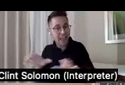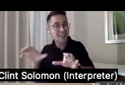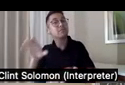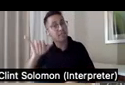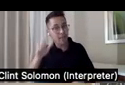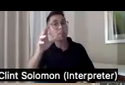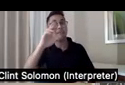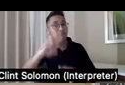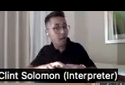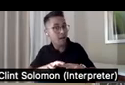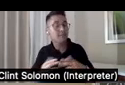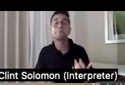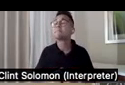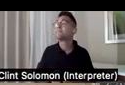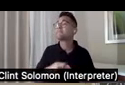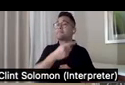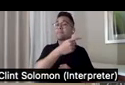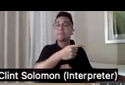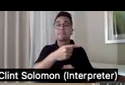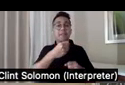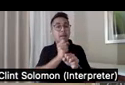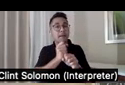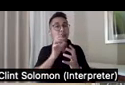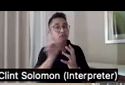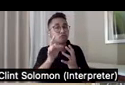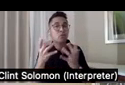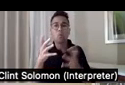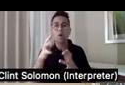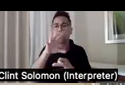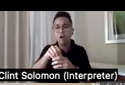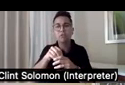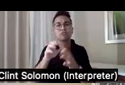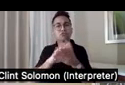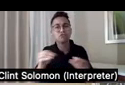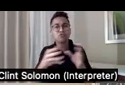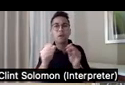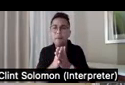they make choices for what goes in story boxes or experience books and you'll think